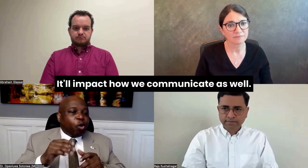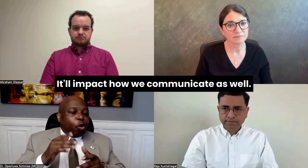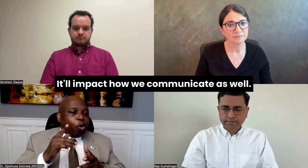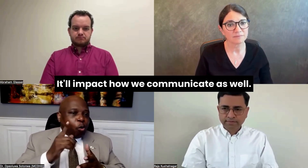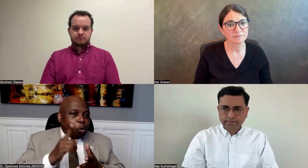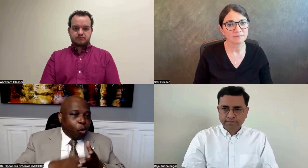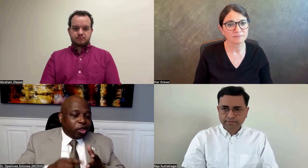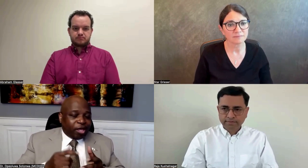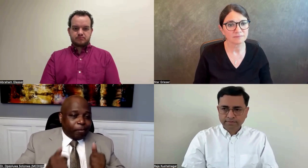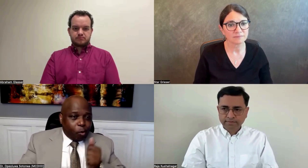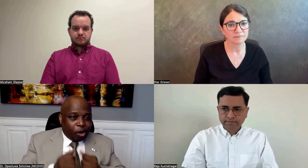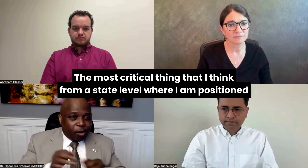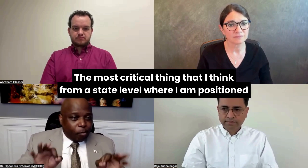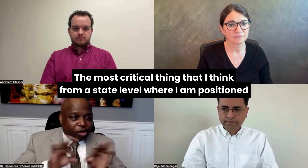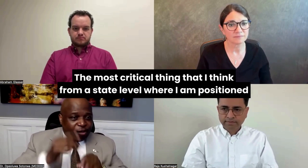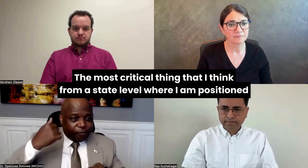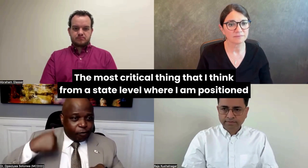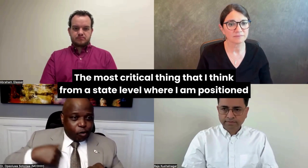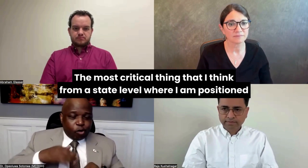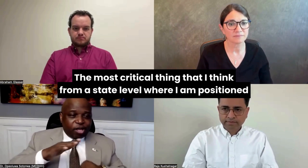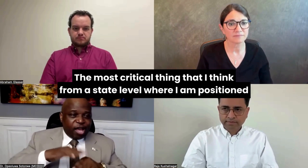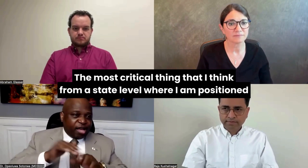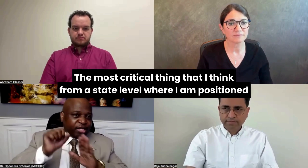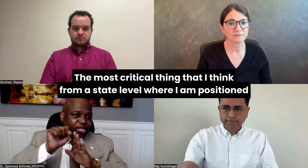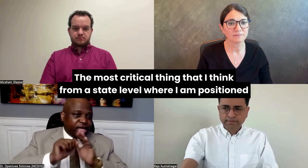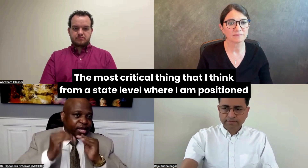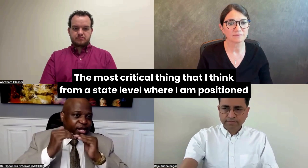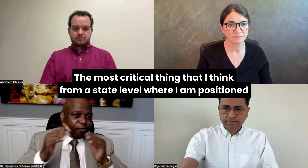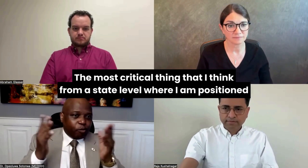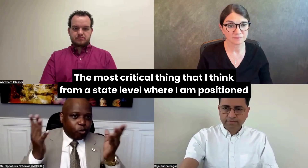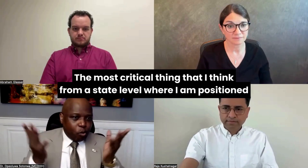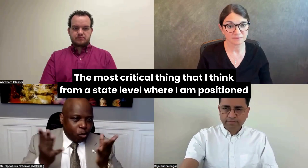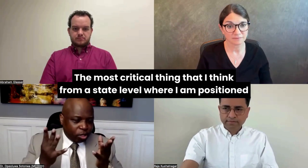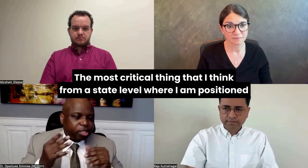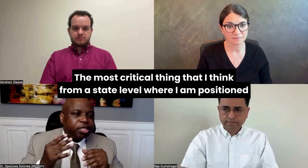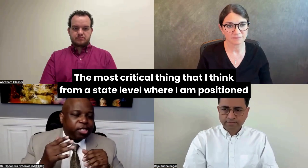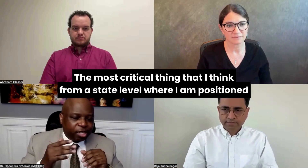The most critical thing that I think from a state level where I am positioned